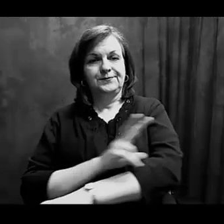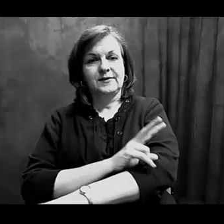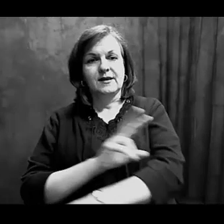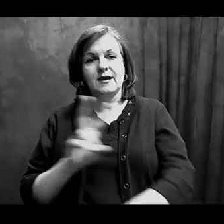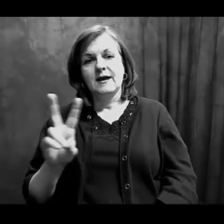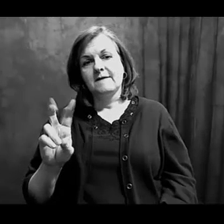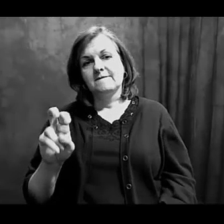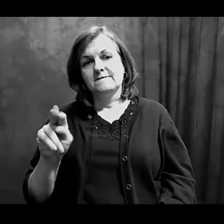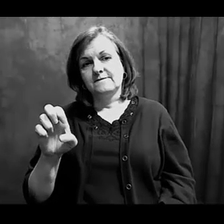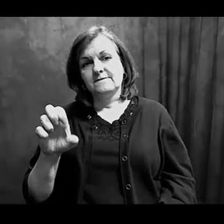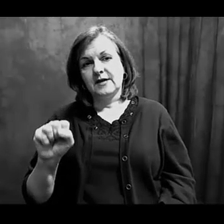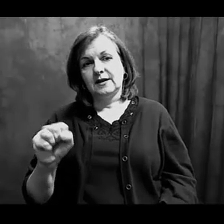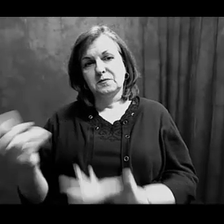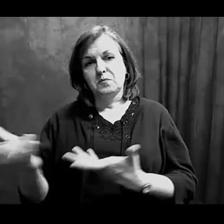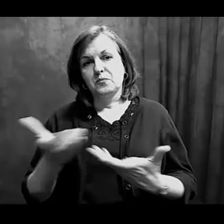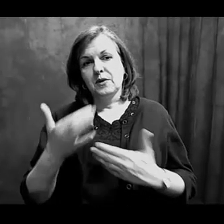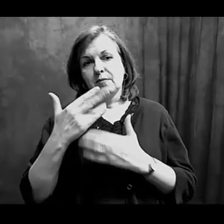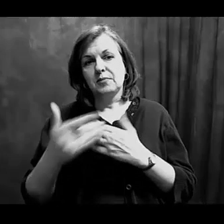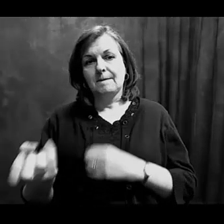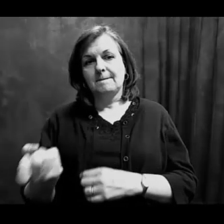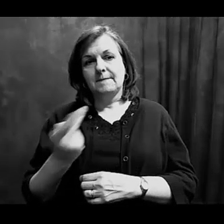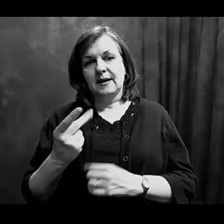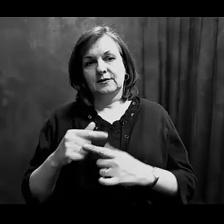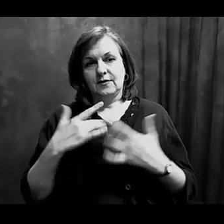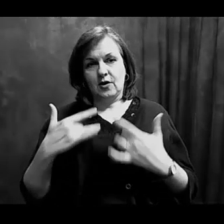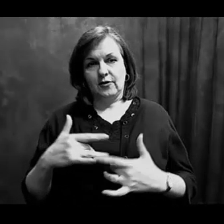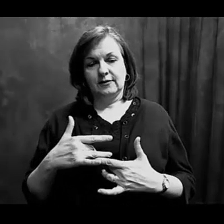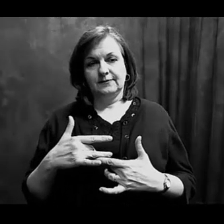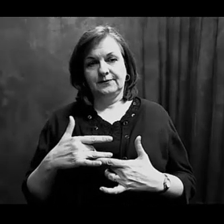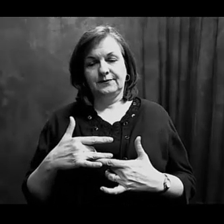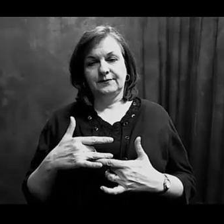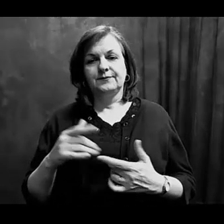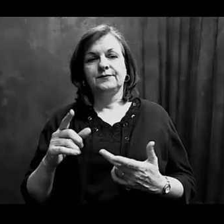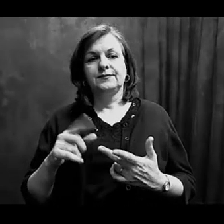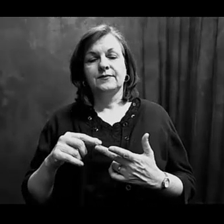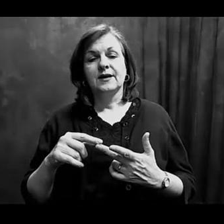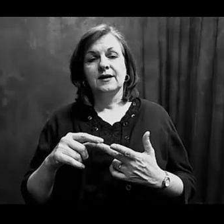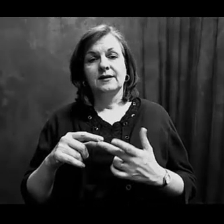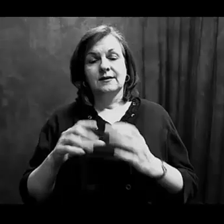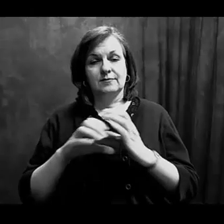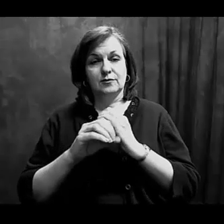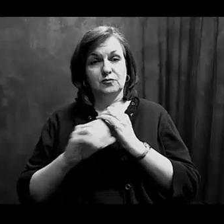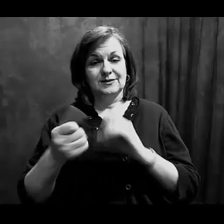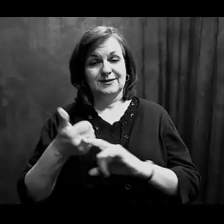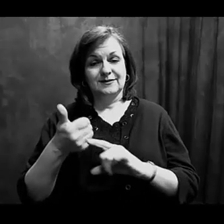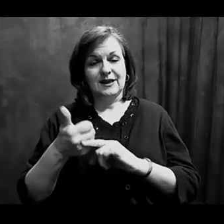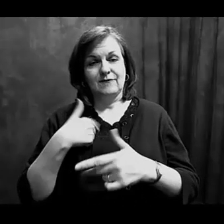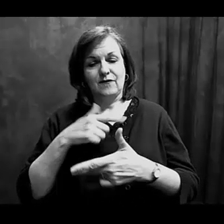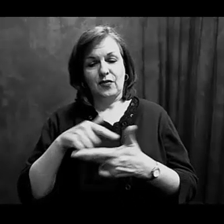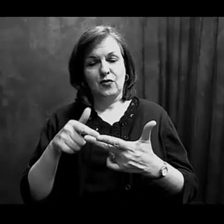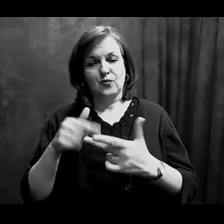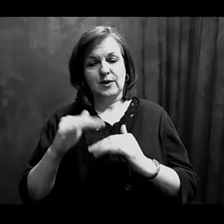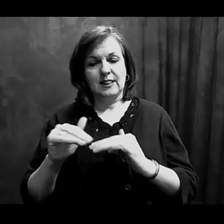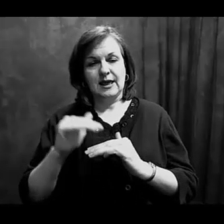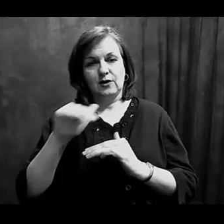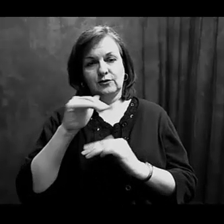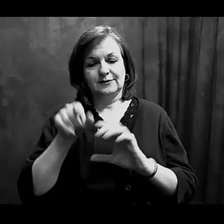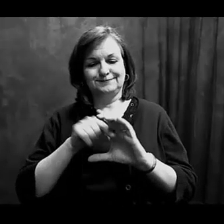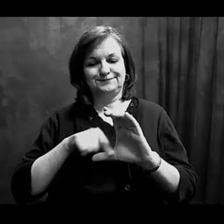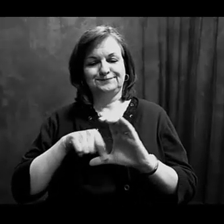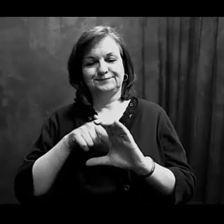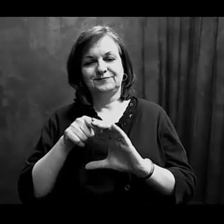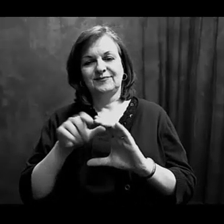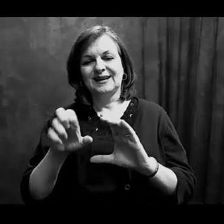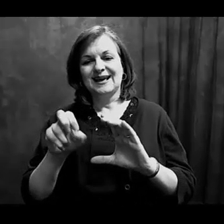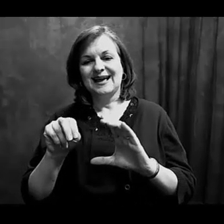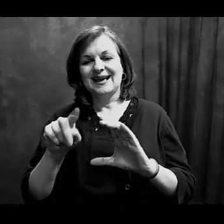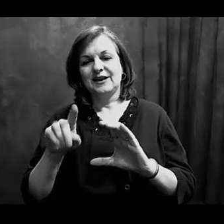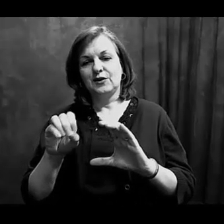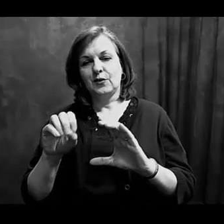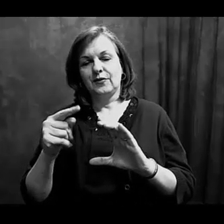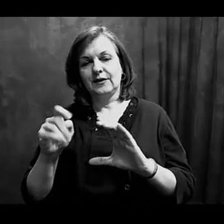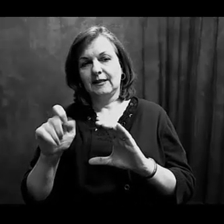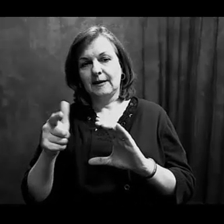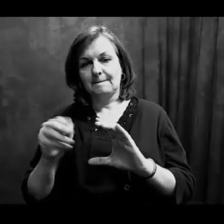the blood vessels themselves we look at three distinct tissue layers the endothelium - endo is inside the middle is all muscle